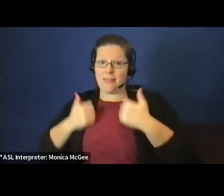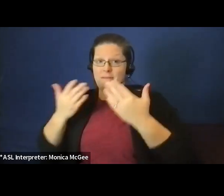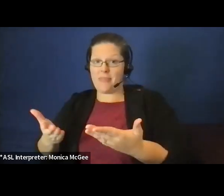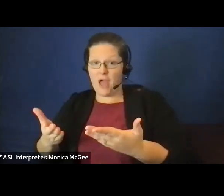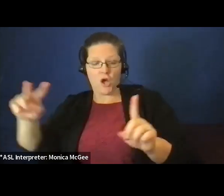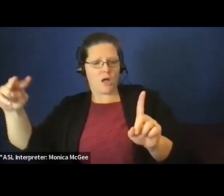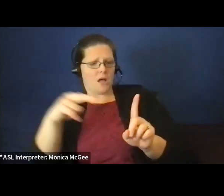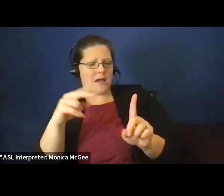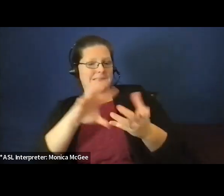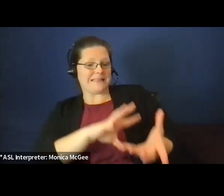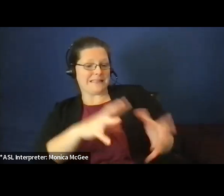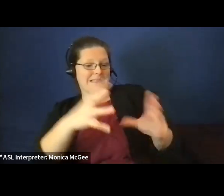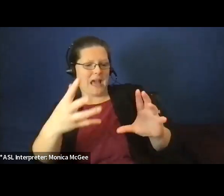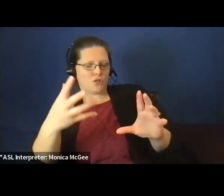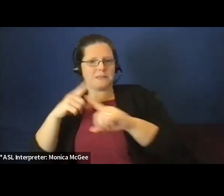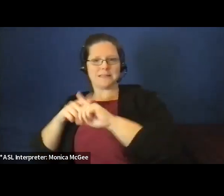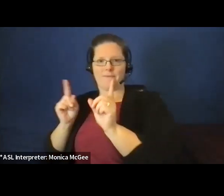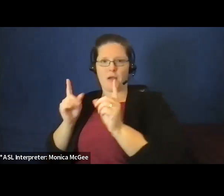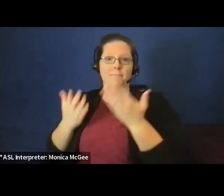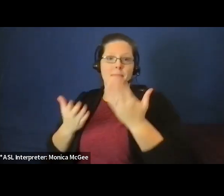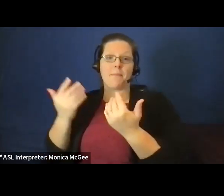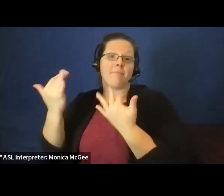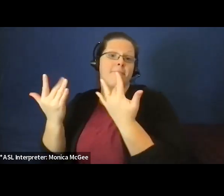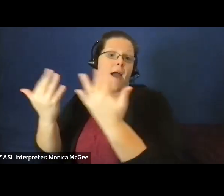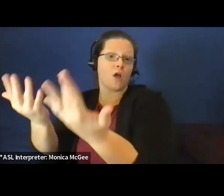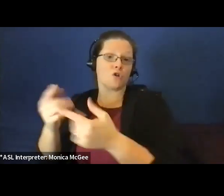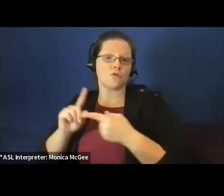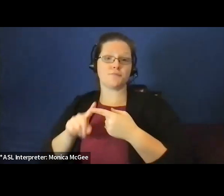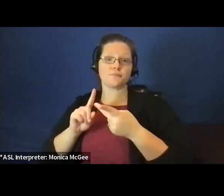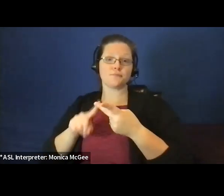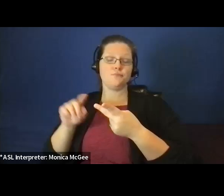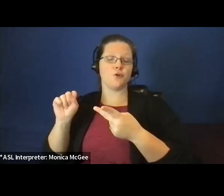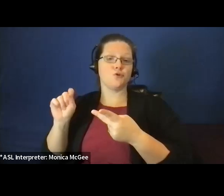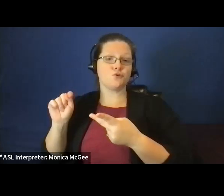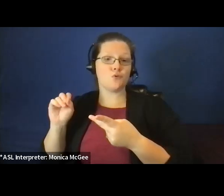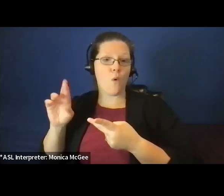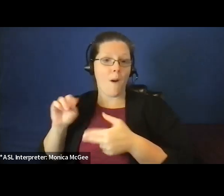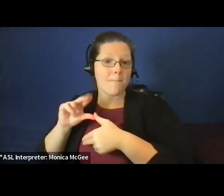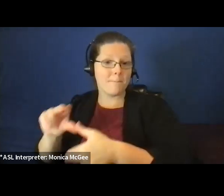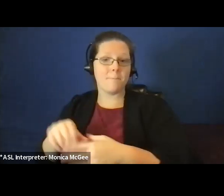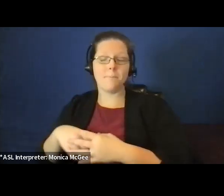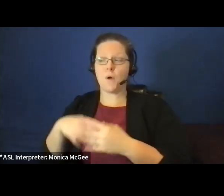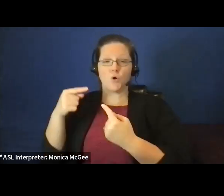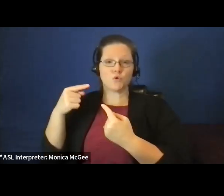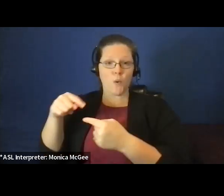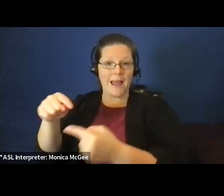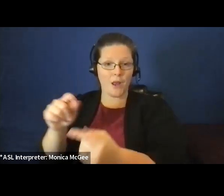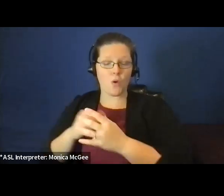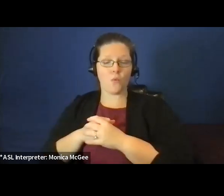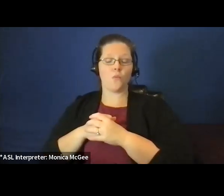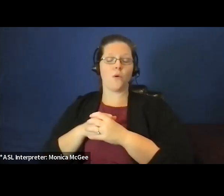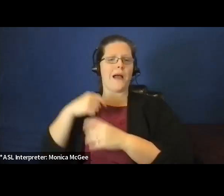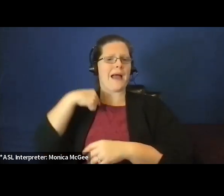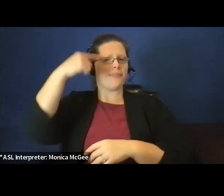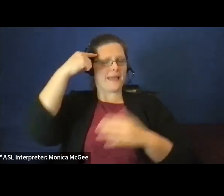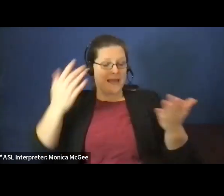It happens differently but it happens.